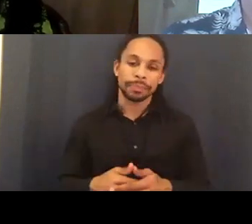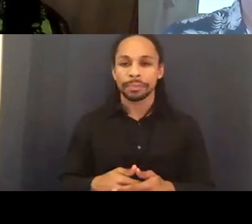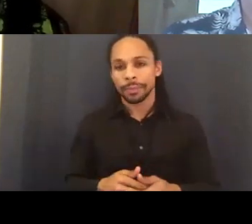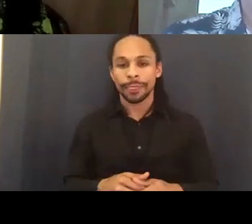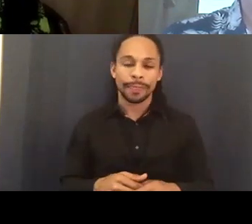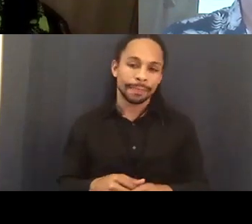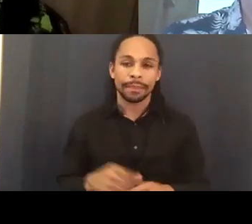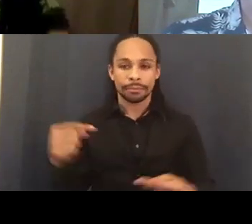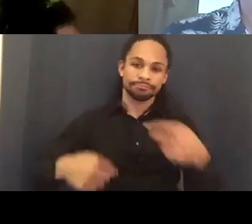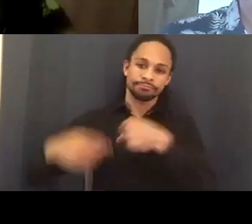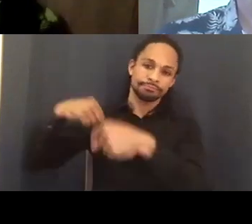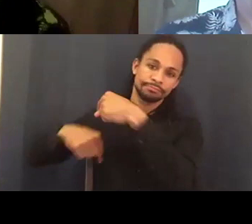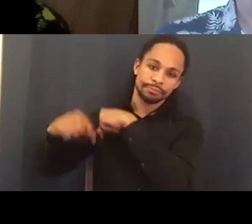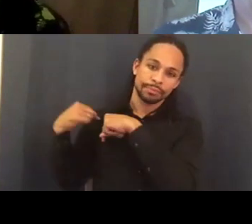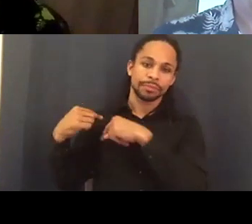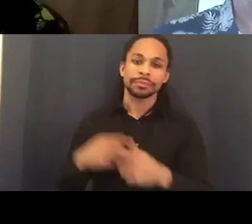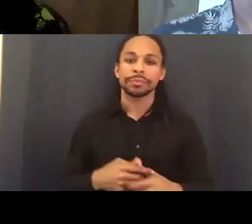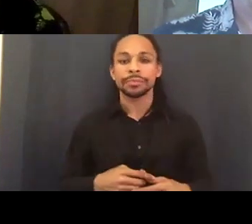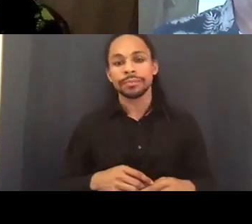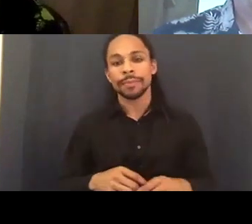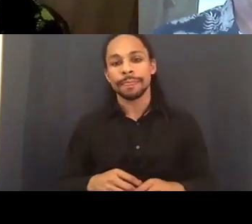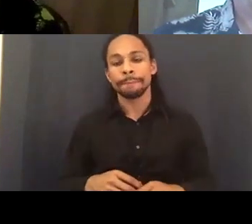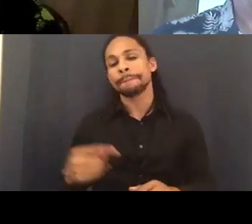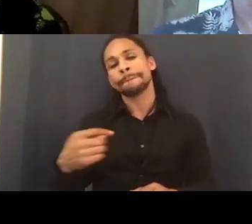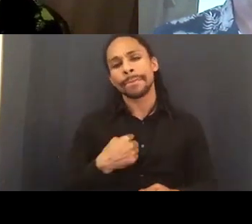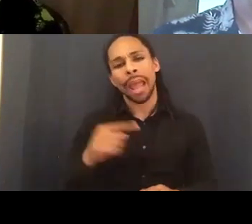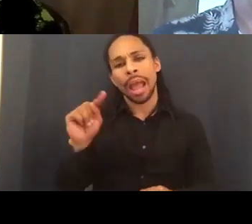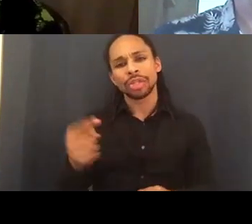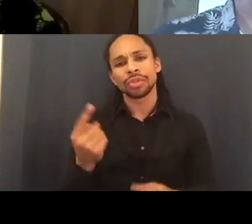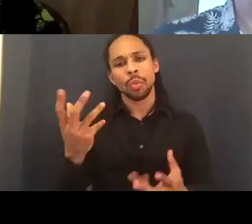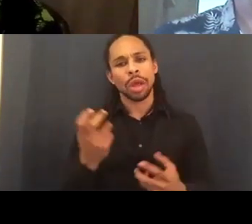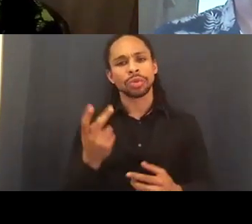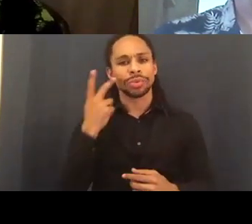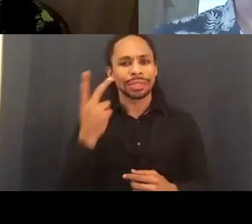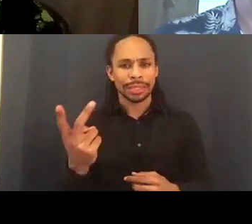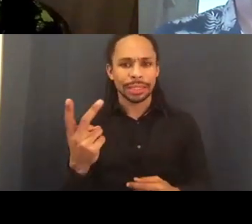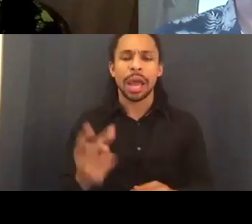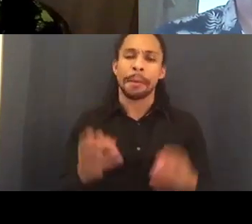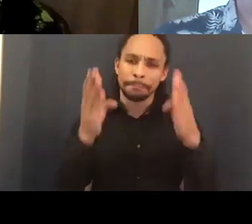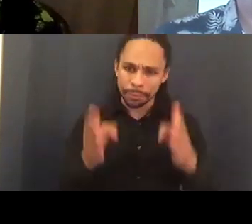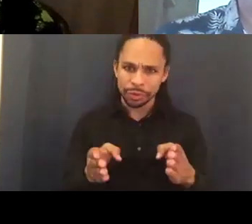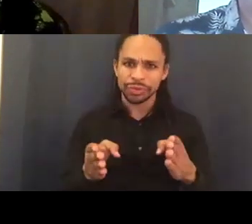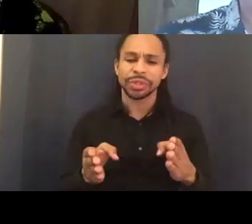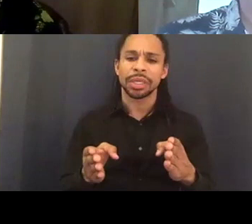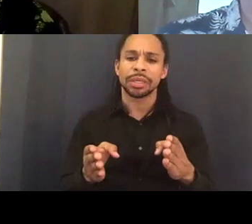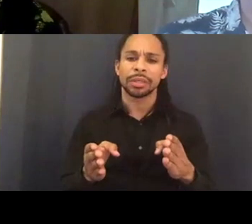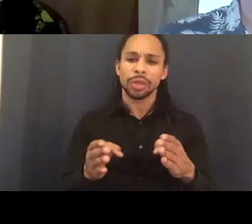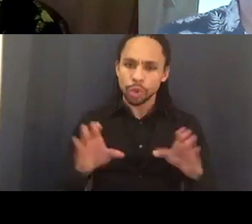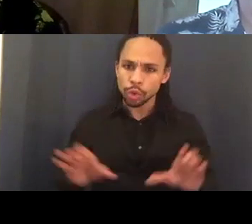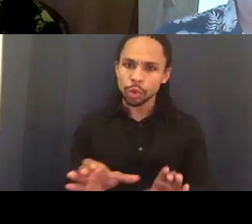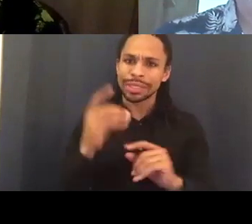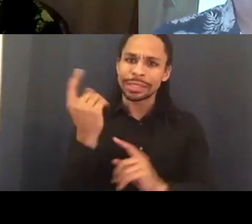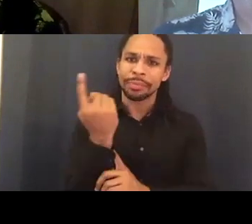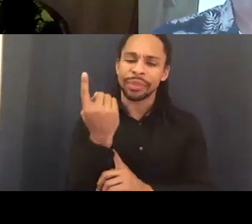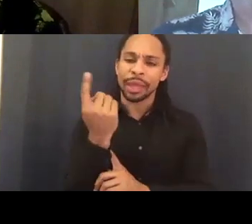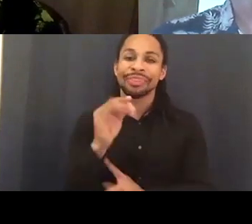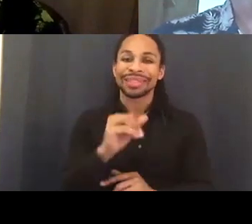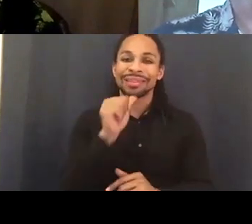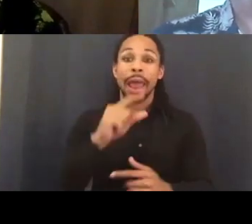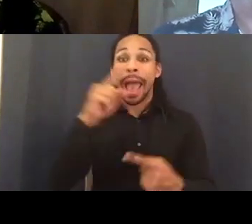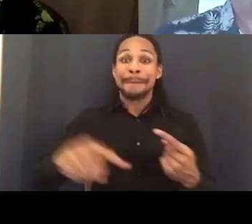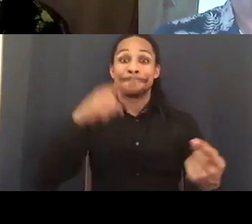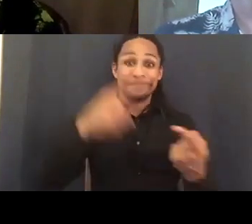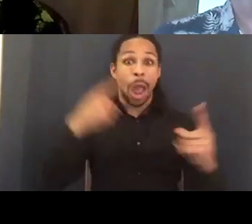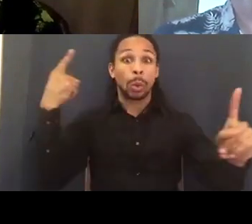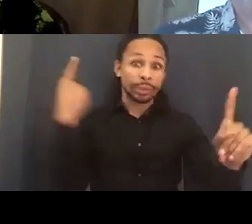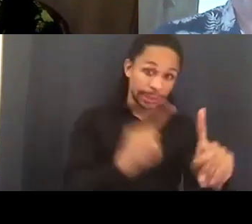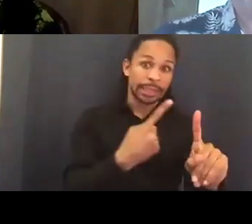I just want to see a person doing something that's not about the disability.